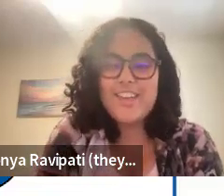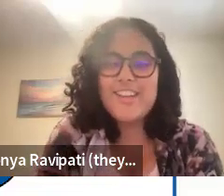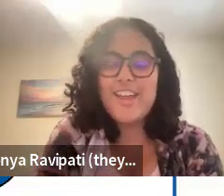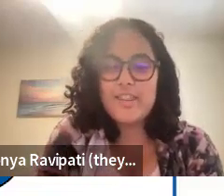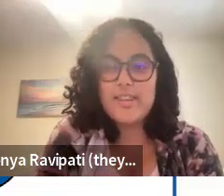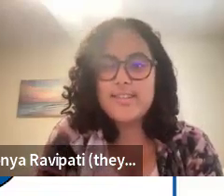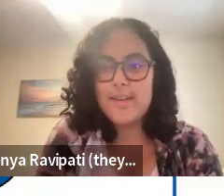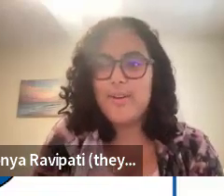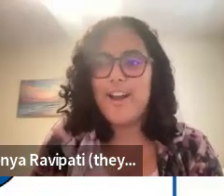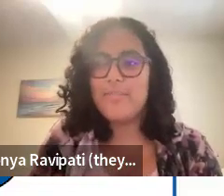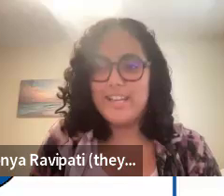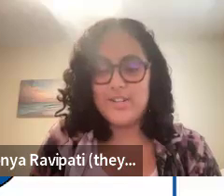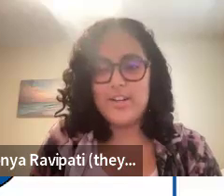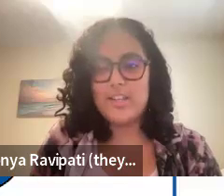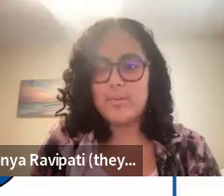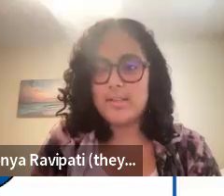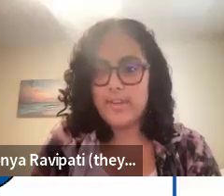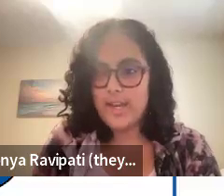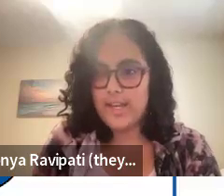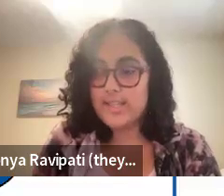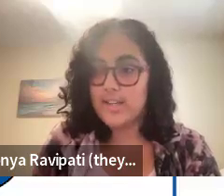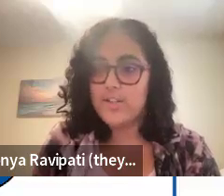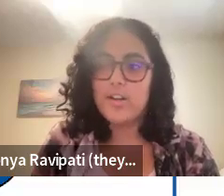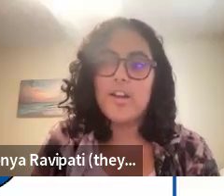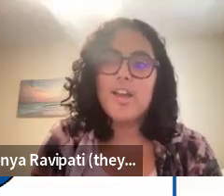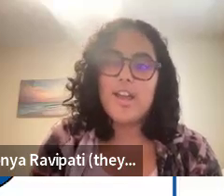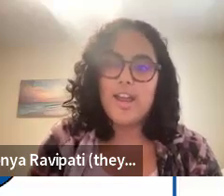And this summer I'm the intern at the Pacific ADA Center.